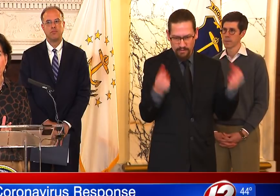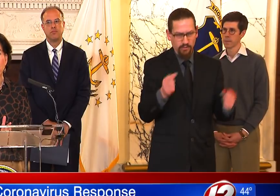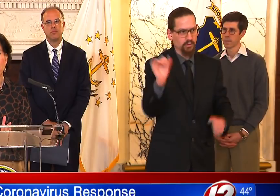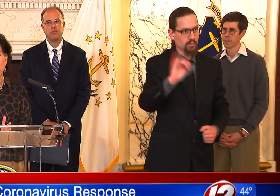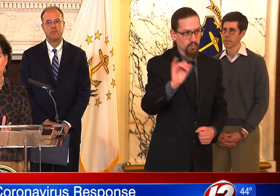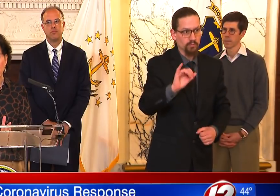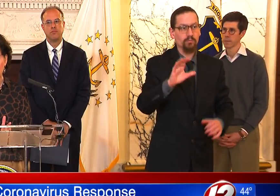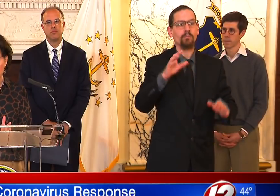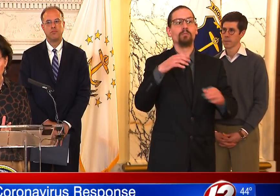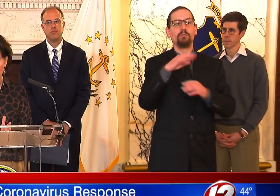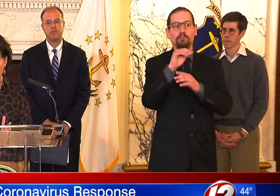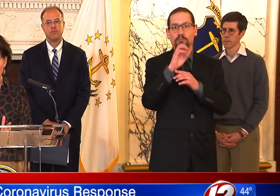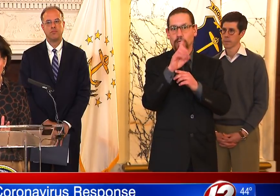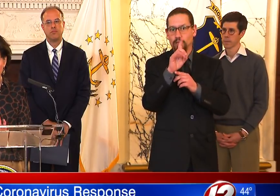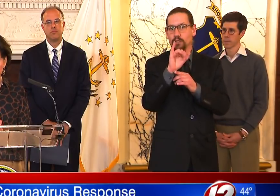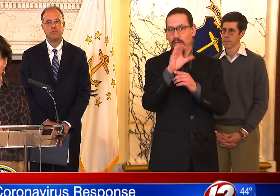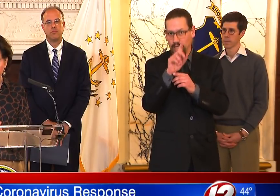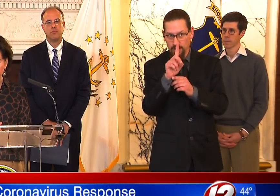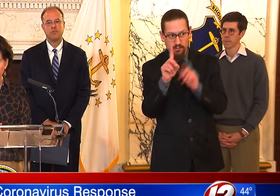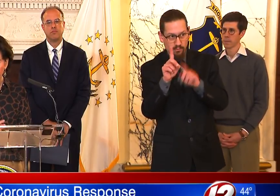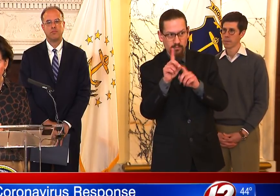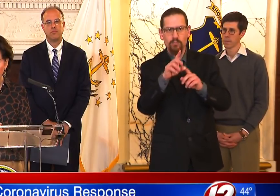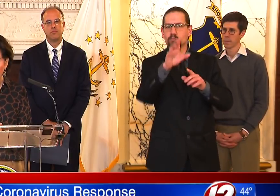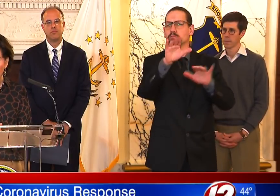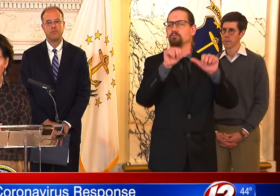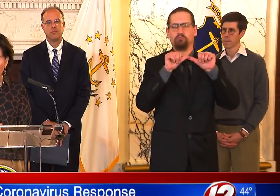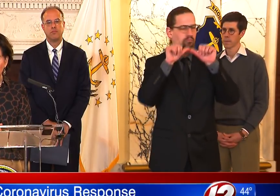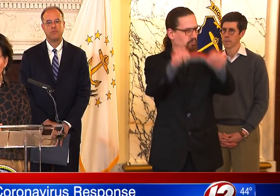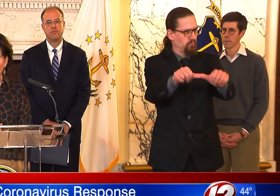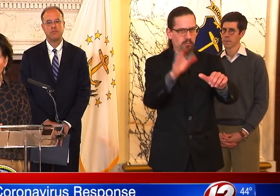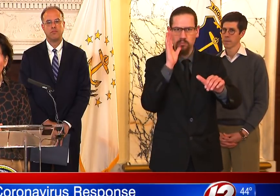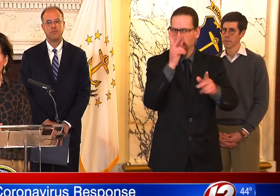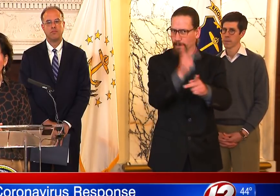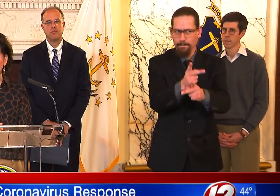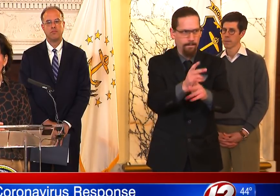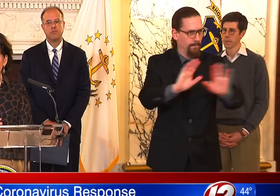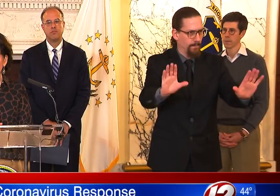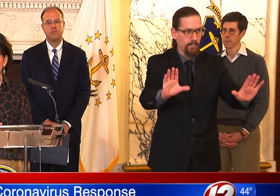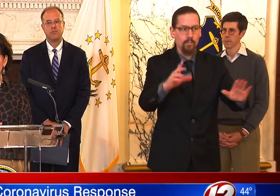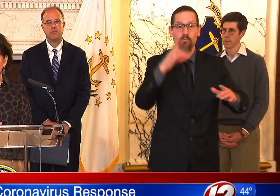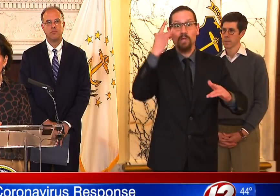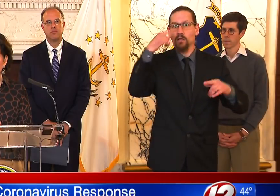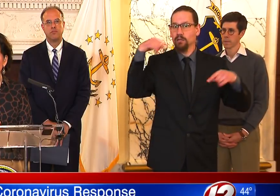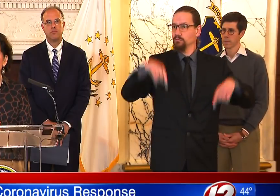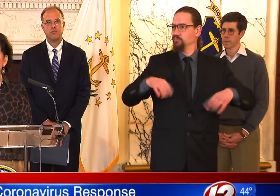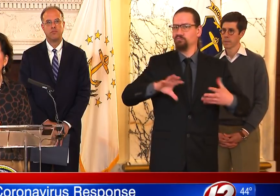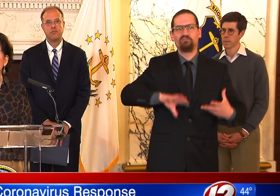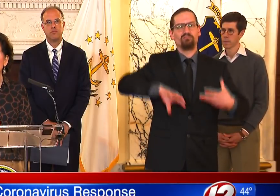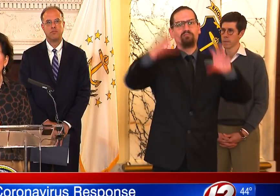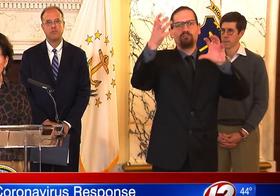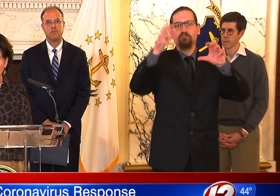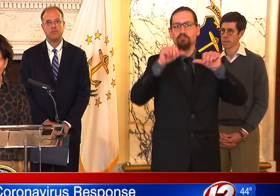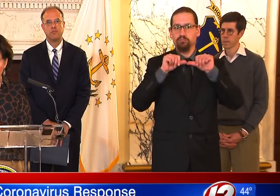WORRY ABOUT RIGHT NOW IS GETTING KICKED OFF INSURANCE. IF YOU ARE MEDICAID, YOU CAN STAY ON UNTIL THE END OF THE